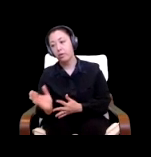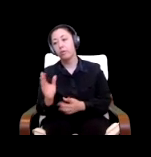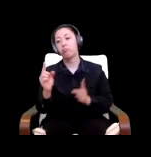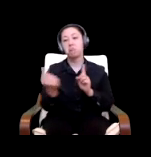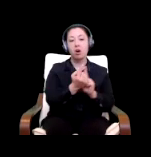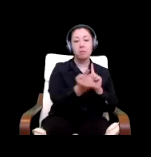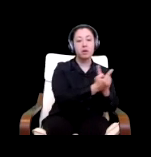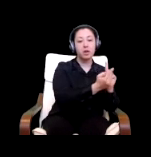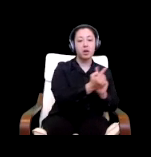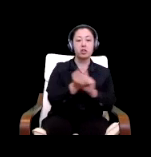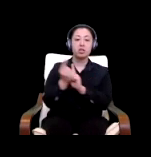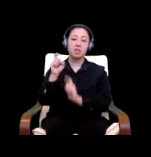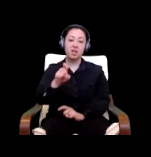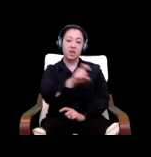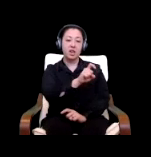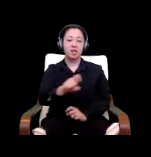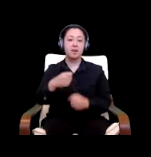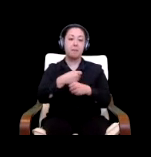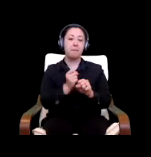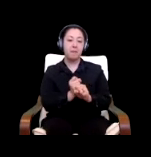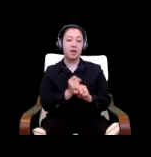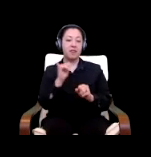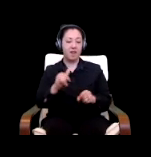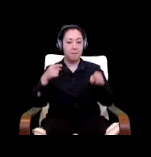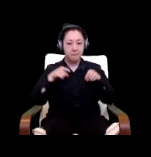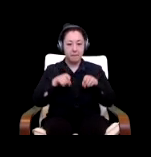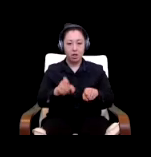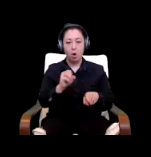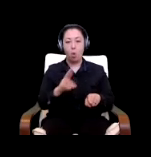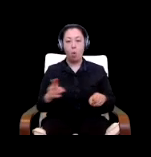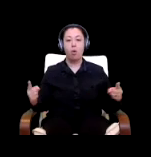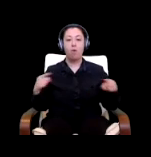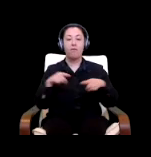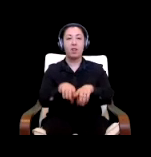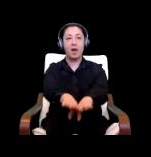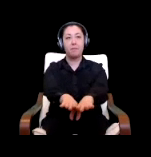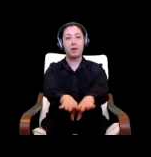making the curriculum parallel or overlapping. And direct instruction of functional skills